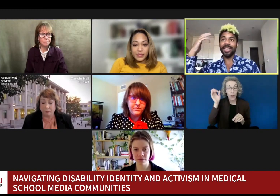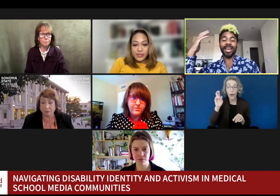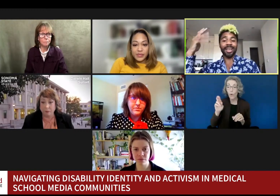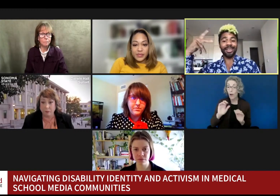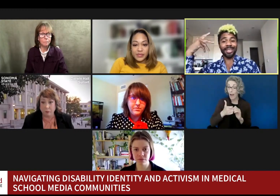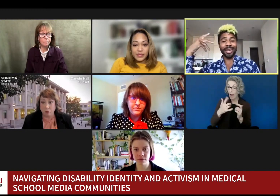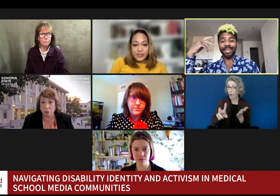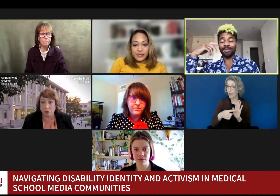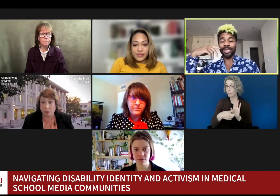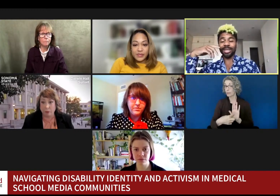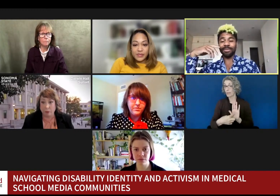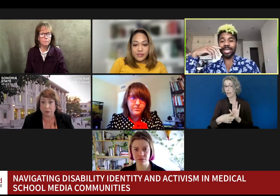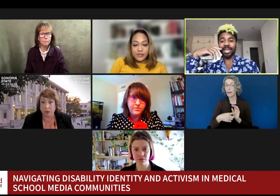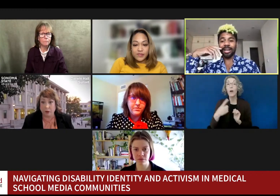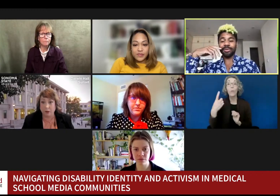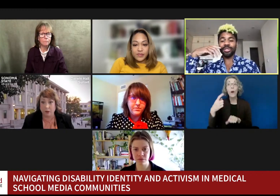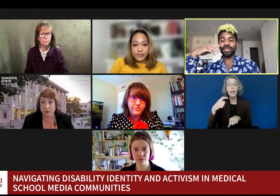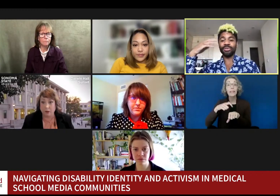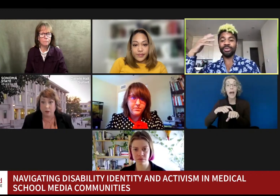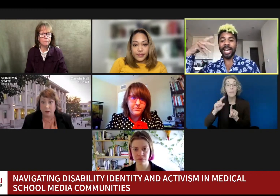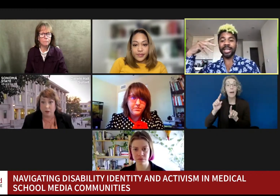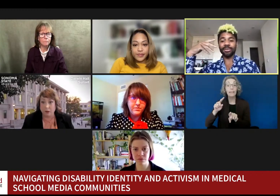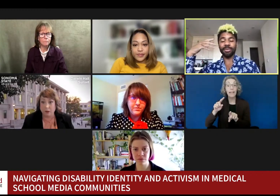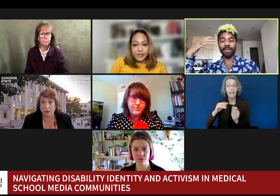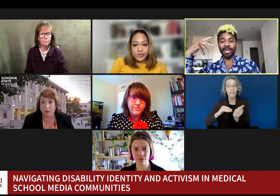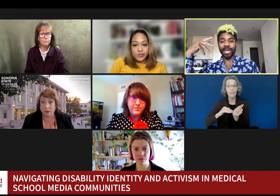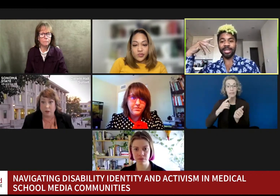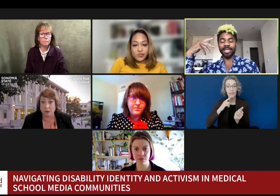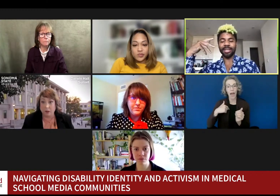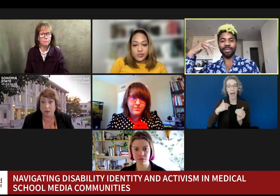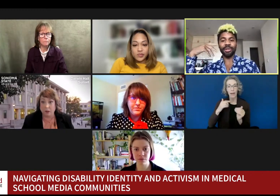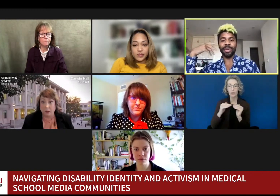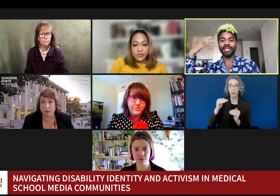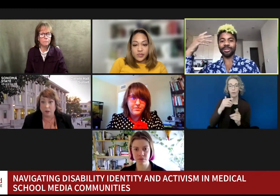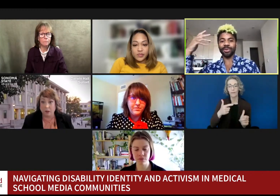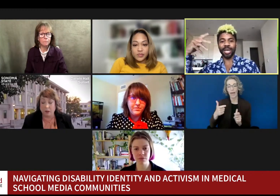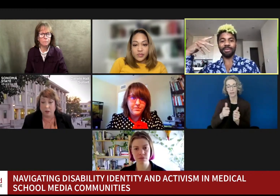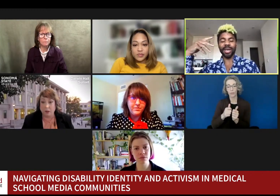I had an attending one time say that I was too fast with my plans, even though all the patients were getting better.